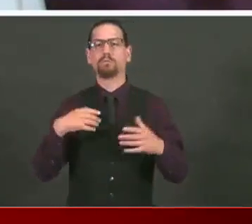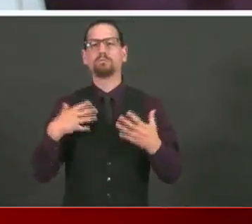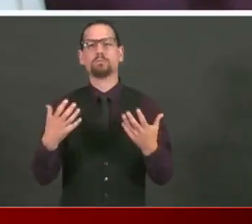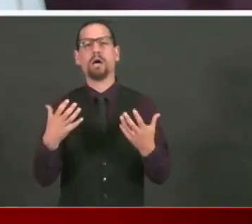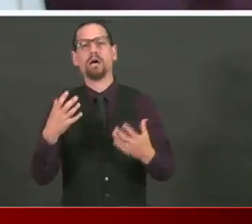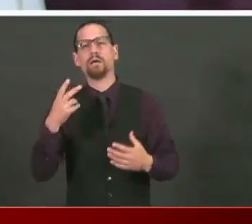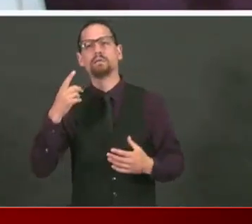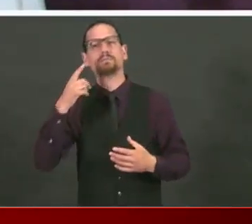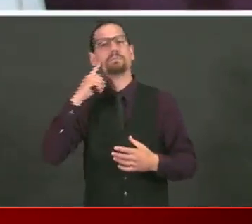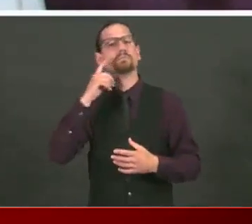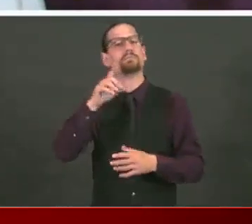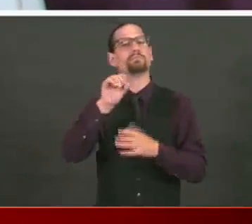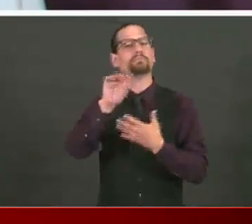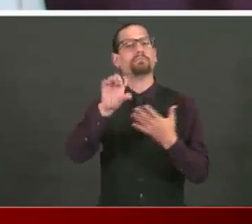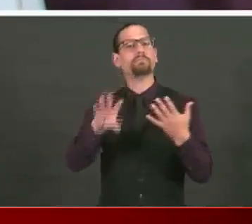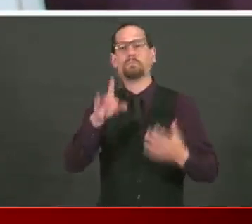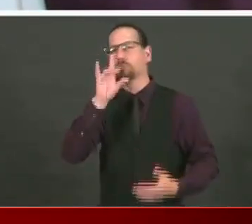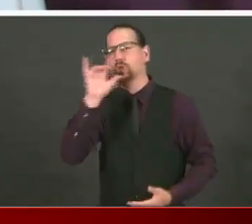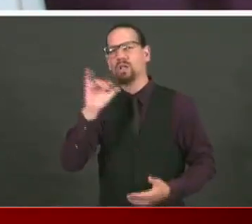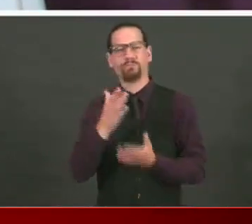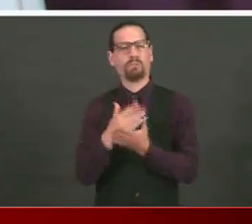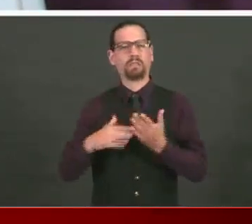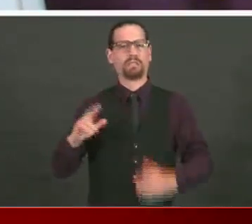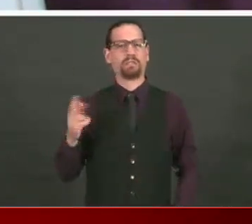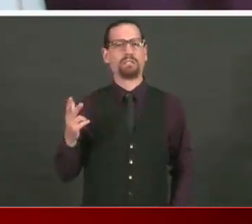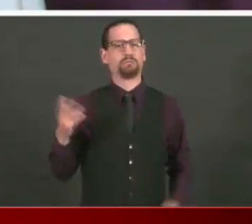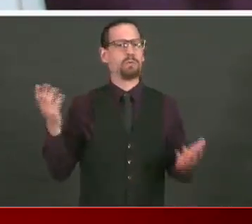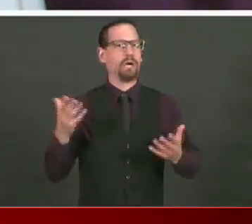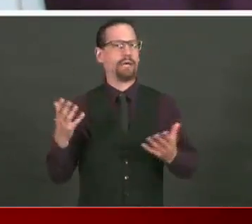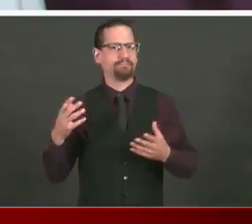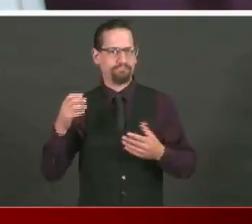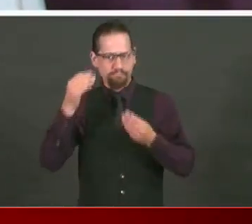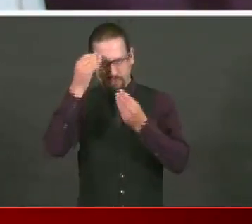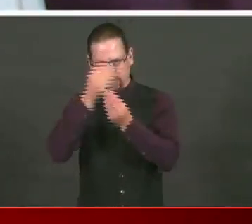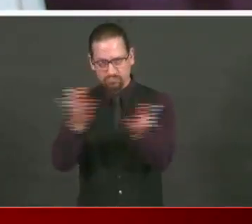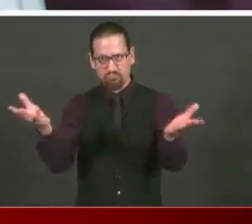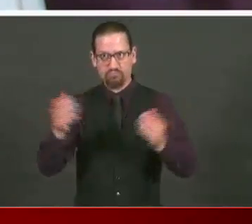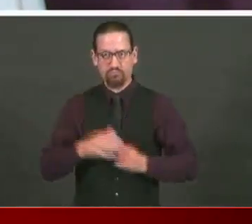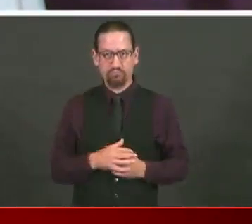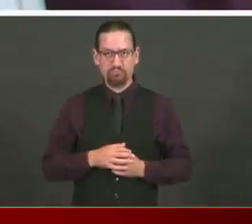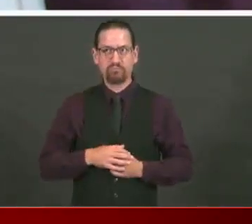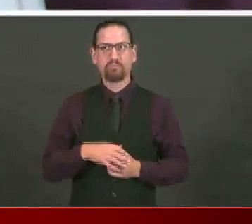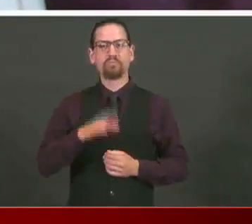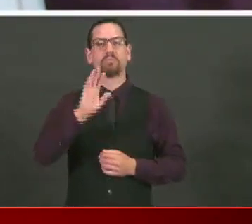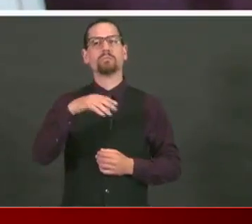MONDAY -- BACK UP HERE MONDAY WITH AN OFFICIAL ANNOUNCEMENT ON PHASE THREE. I WOULD LIKE TO GO THROUGH A FEW TOPICS NOW.